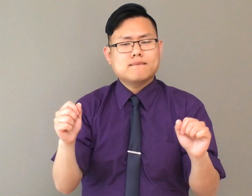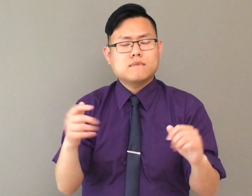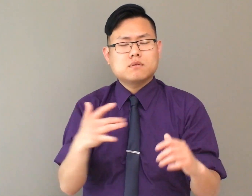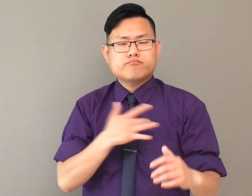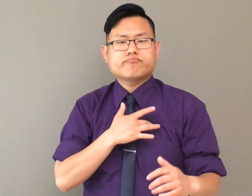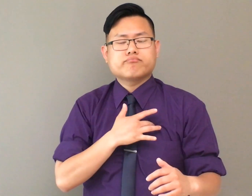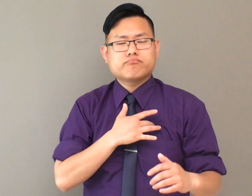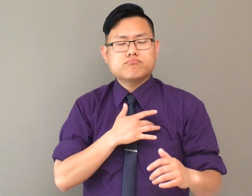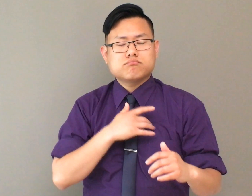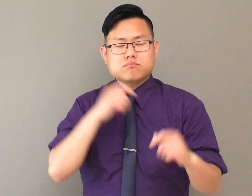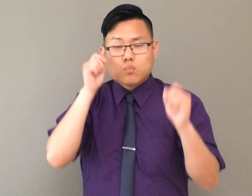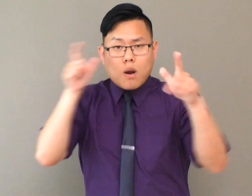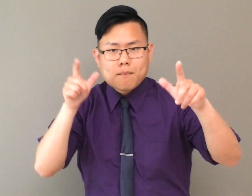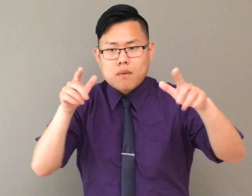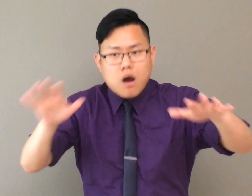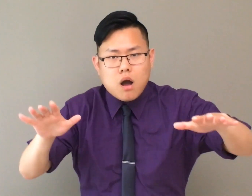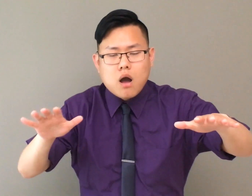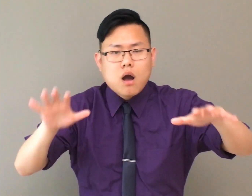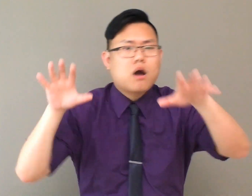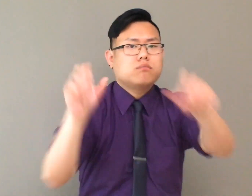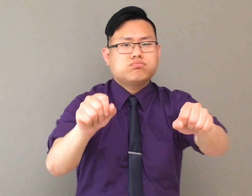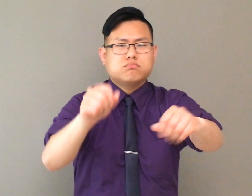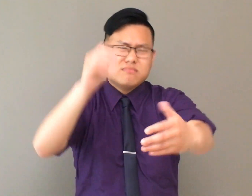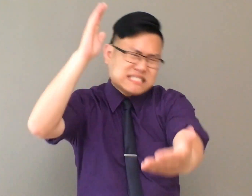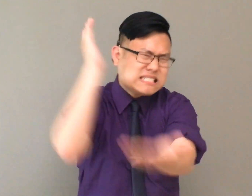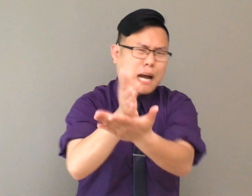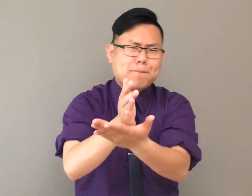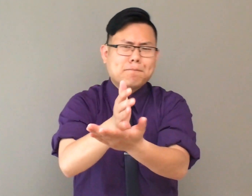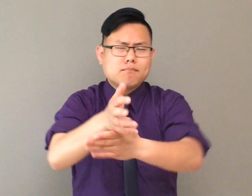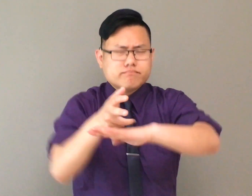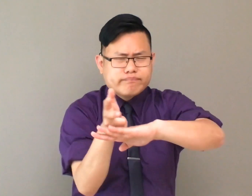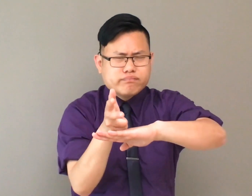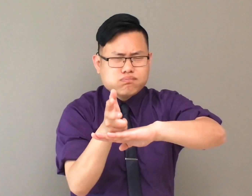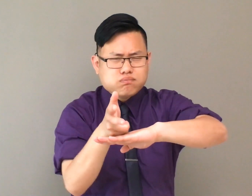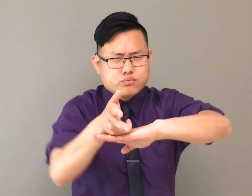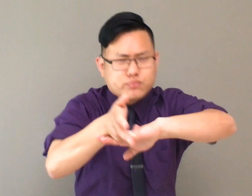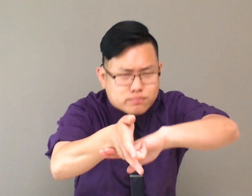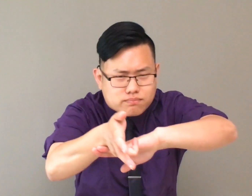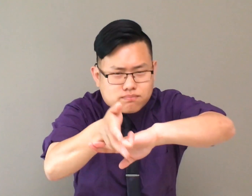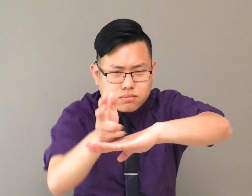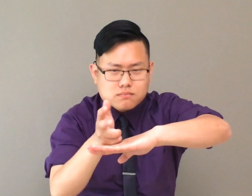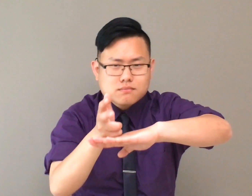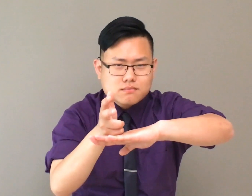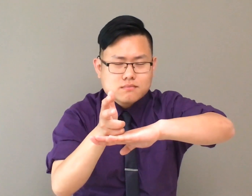like he woke up. He slammed on the brakes and came to a stop. He turned around and went